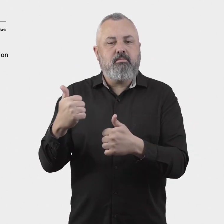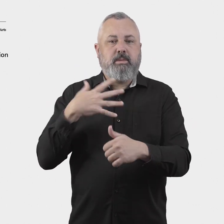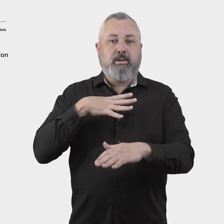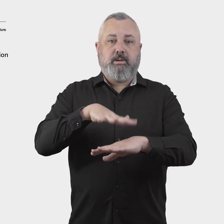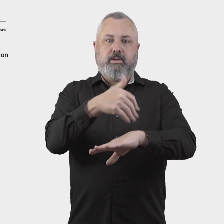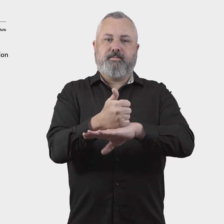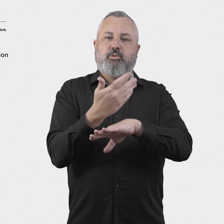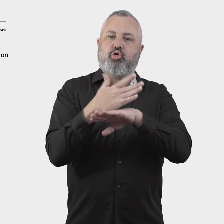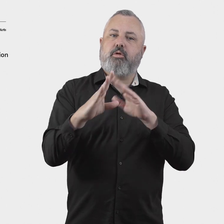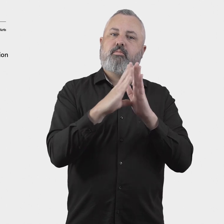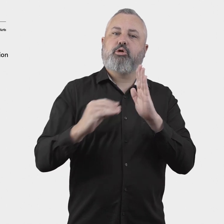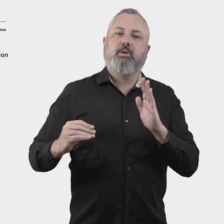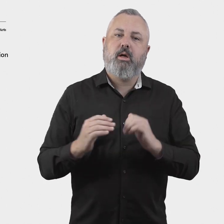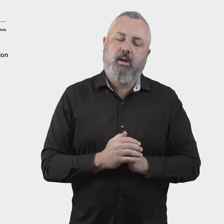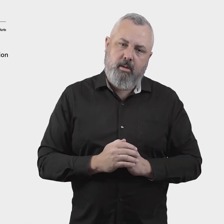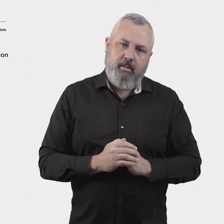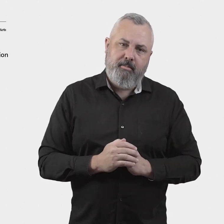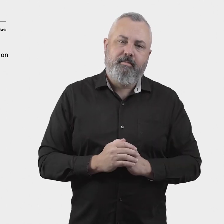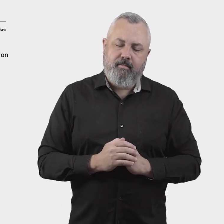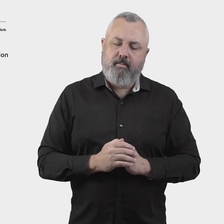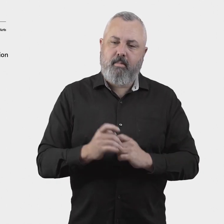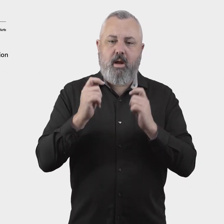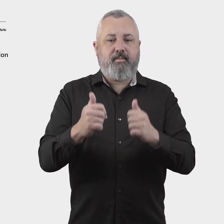should this become necessary.”